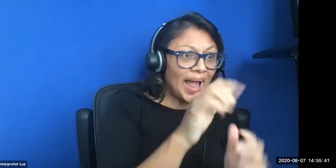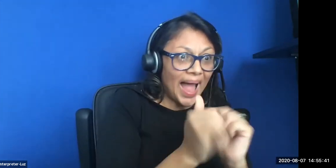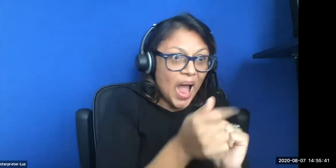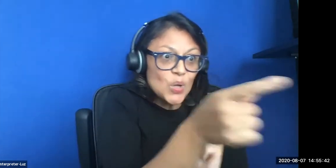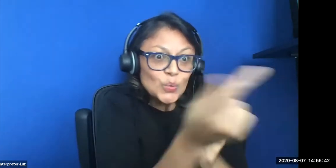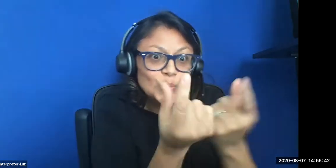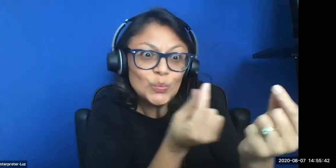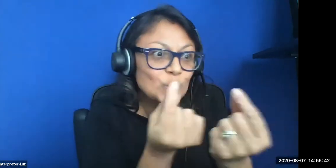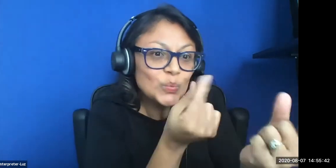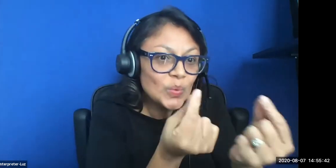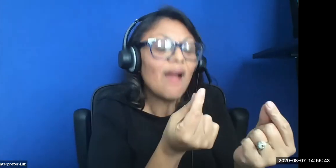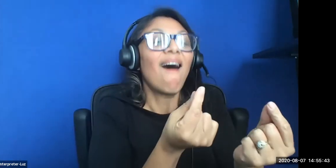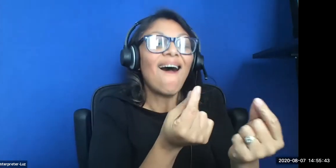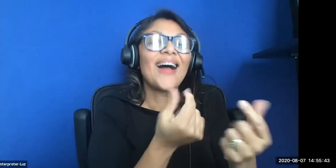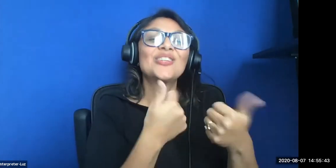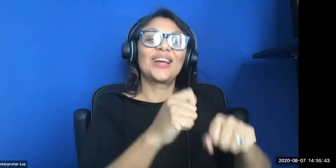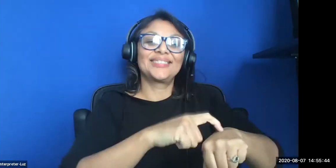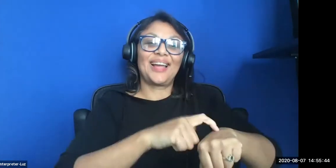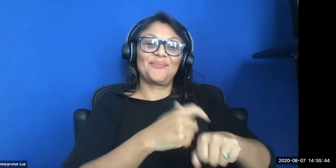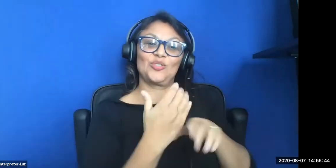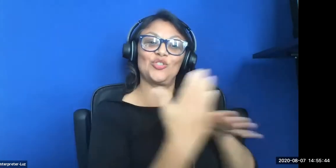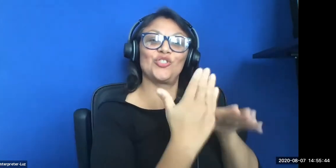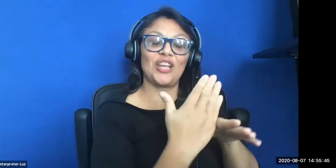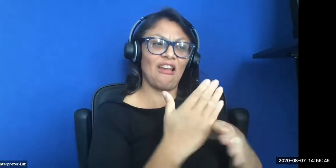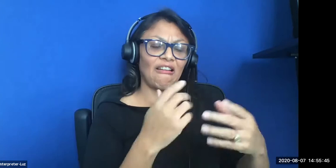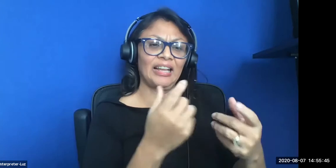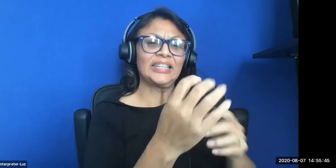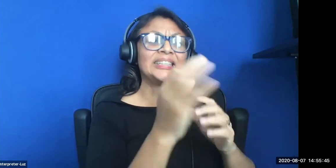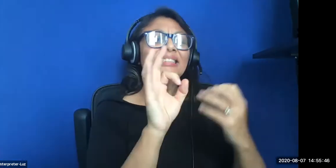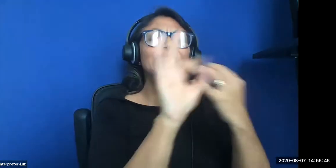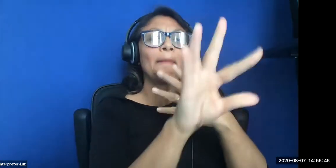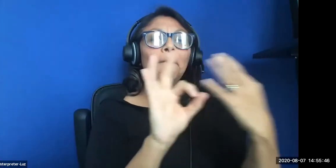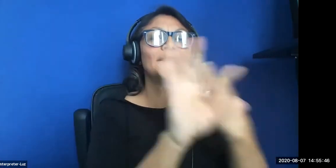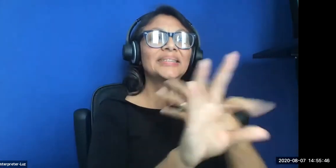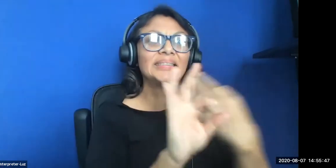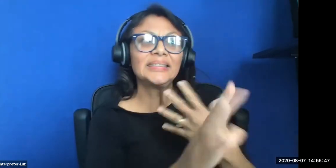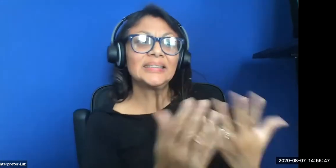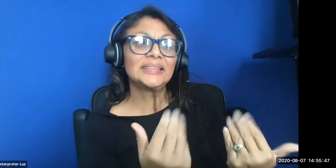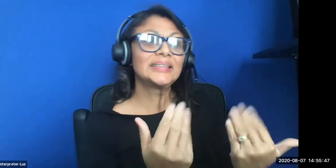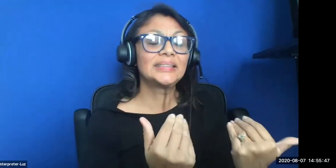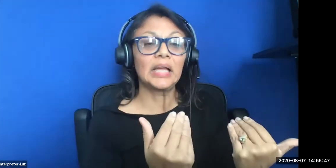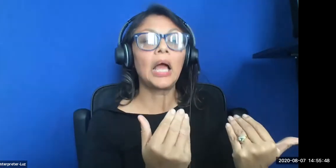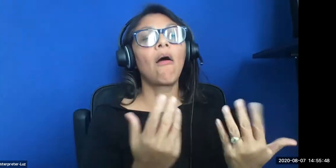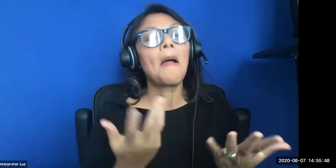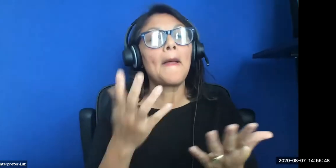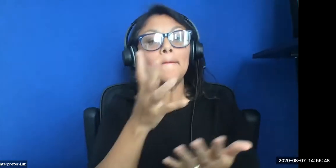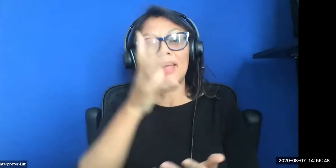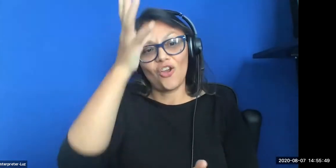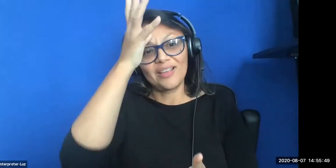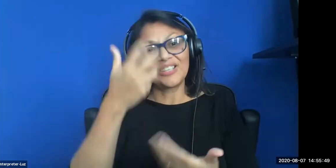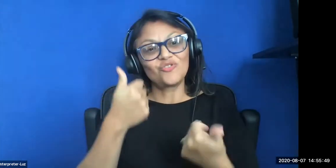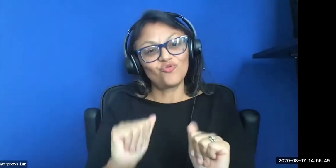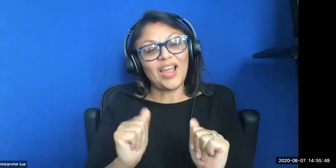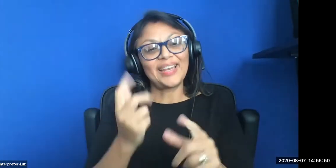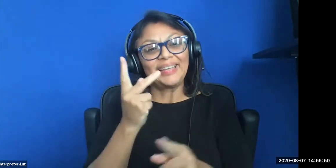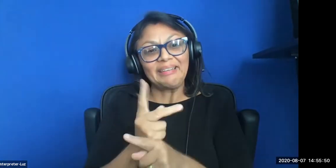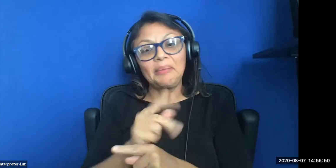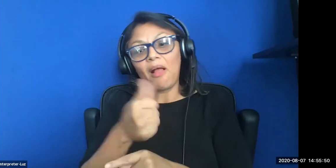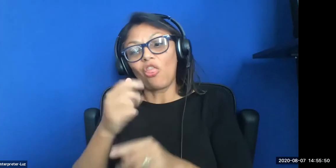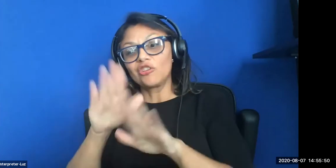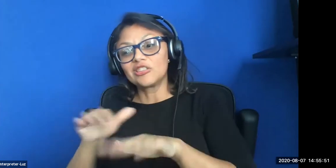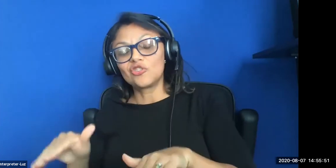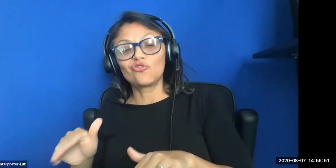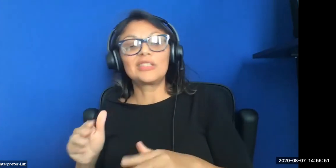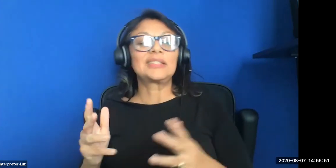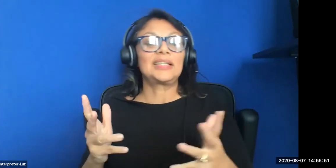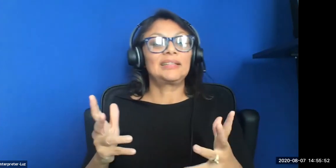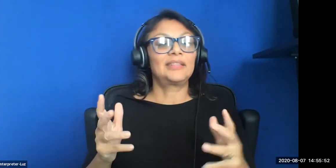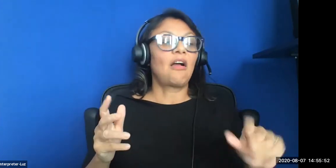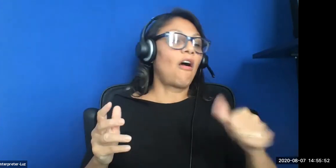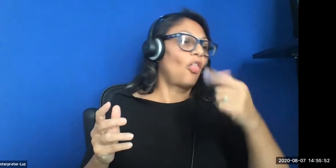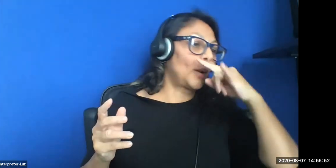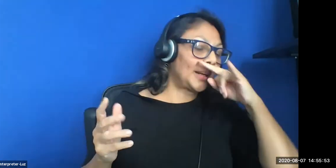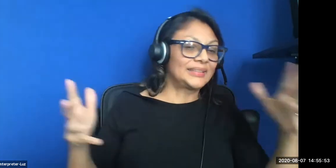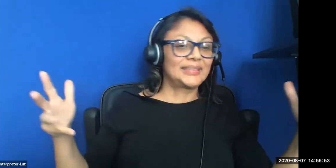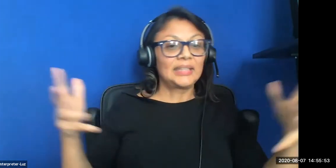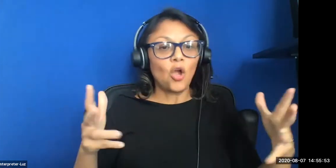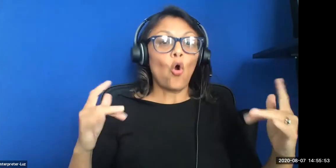Channelle Charest: To share time with in space with and it gives parents, the ability to not only get their kids together with other children and socialize and kind of meet that need. Which is very apparent, but it also gives them.